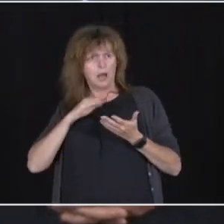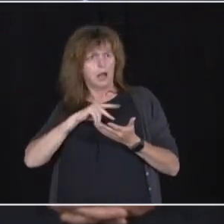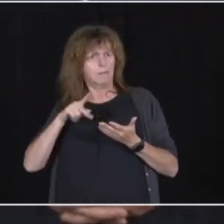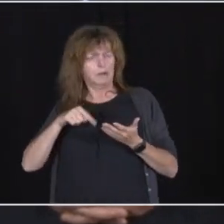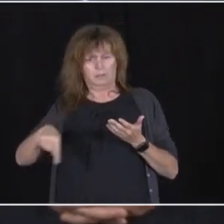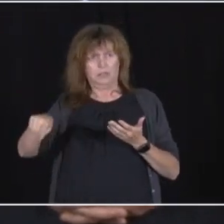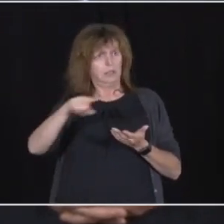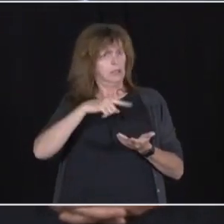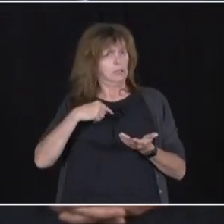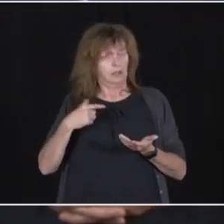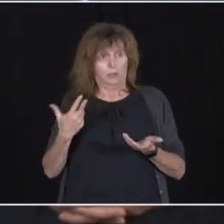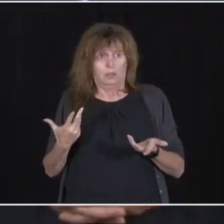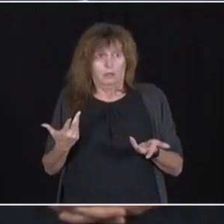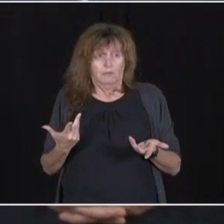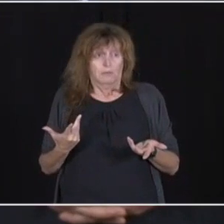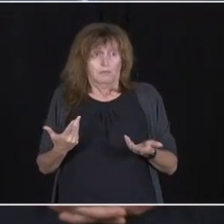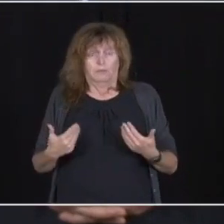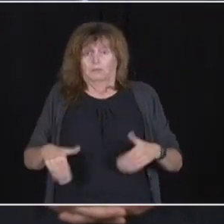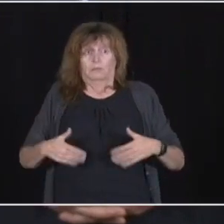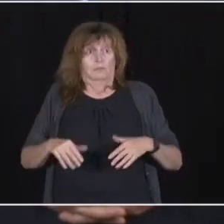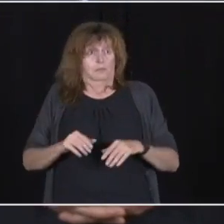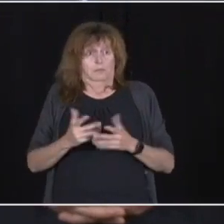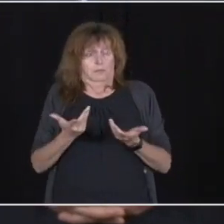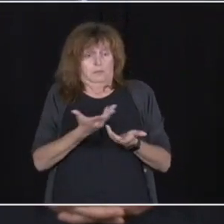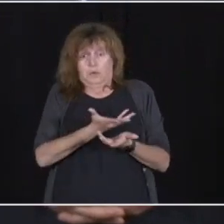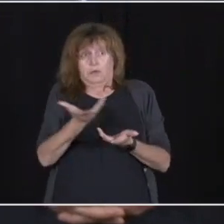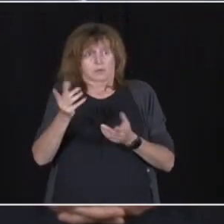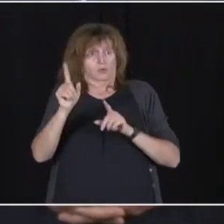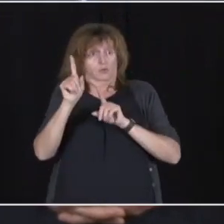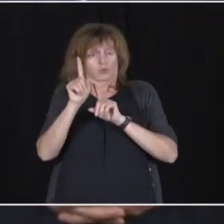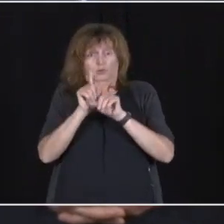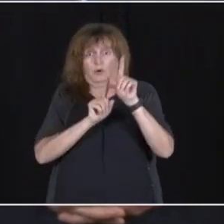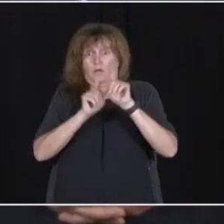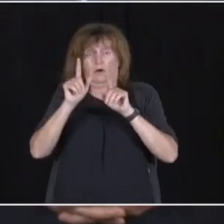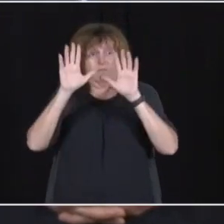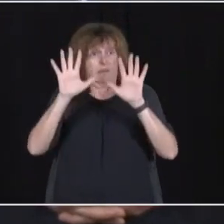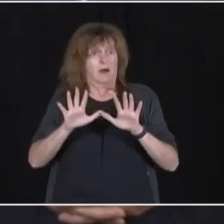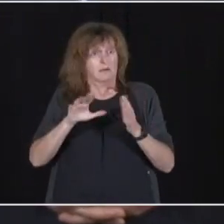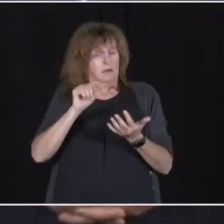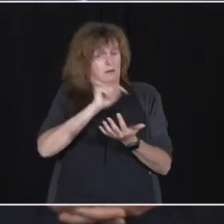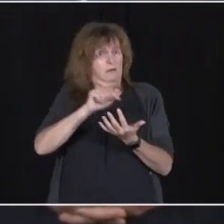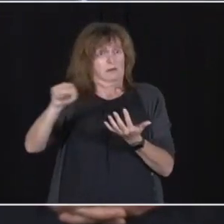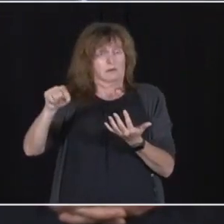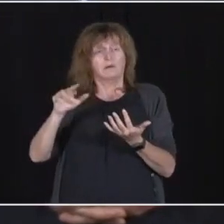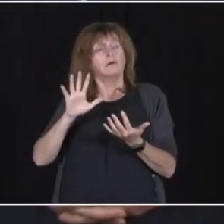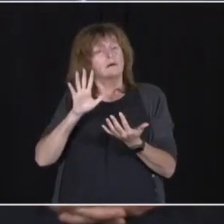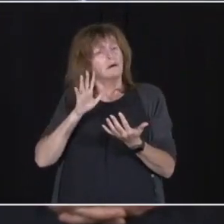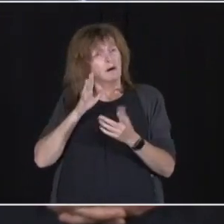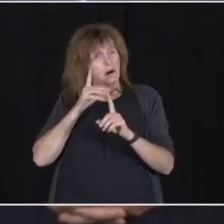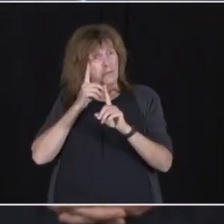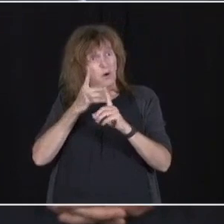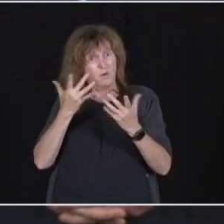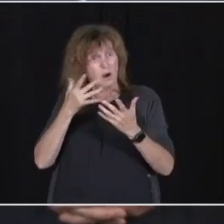I was with her for two days going to her customers and yes, I definitely believe all MVPs are all-stars. I truly believe that.